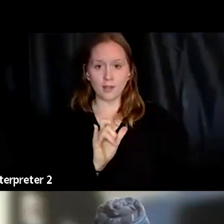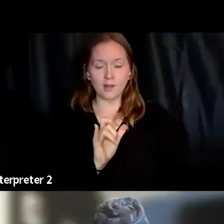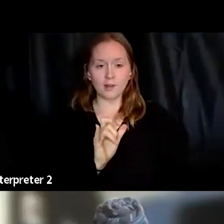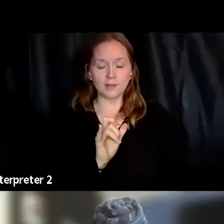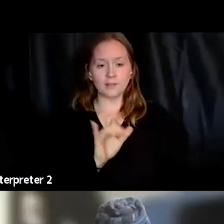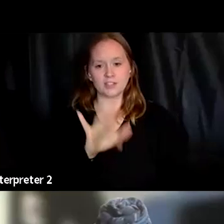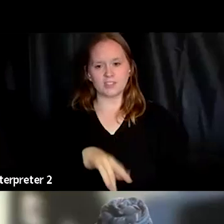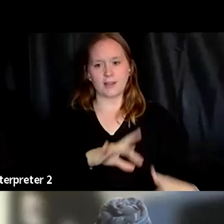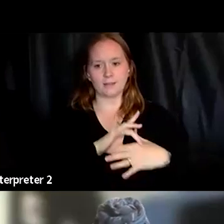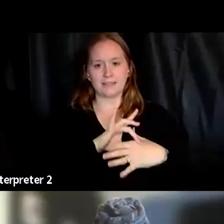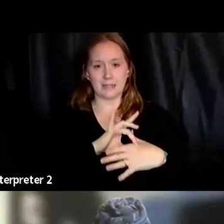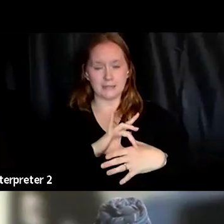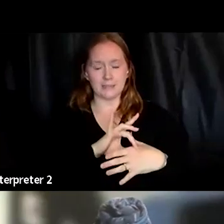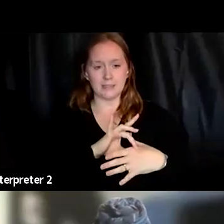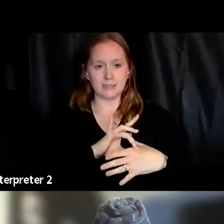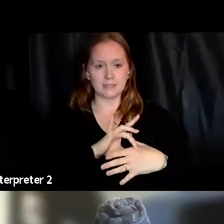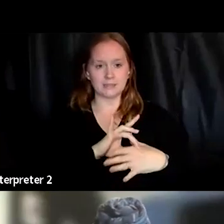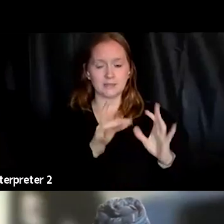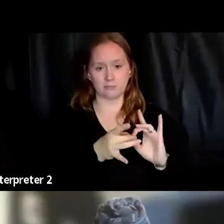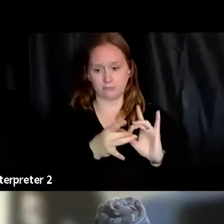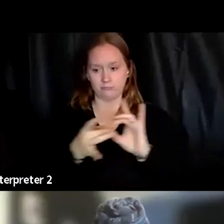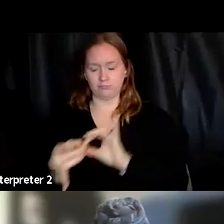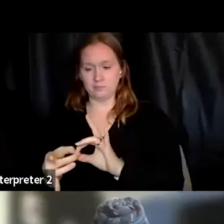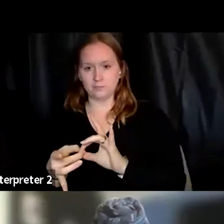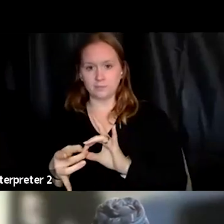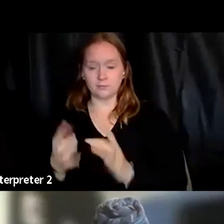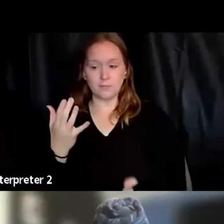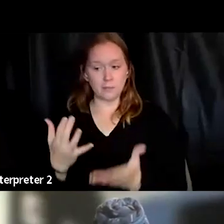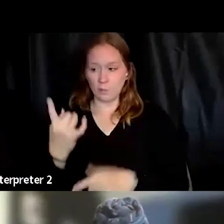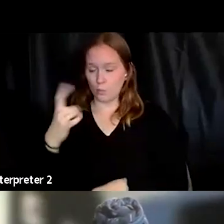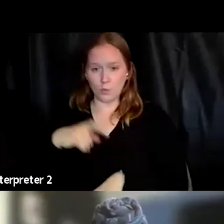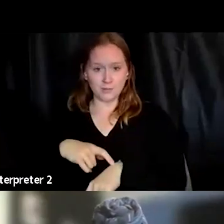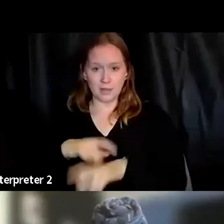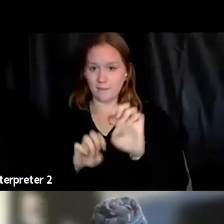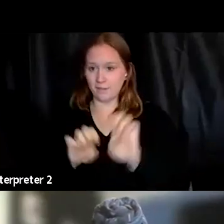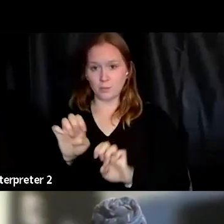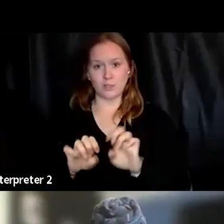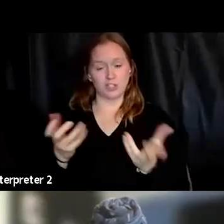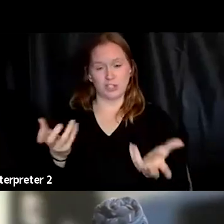that can go with the maybe one time evaluation that they get from a consultative exam.